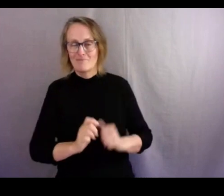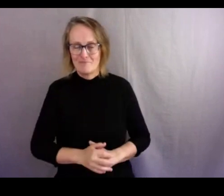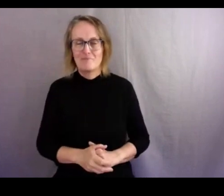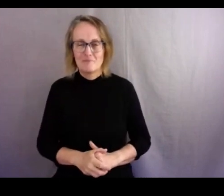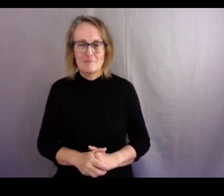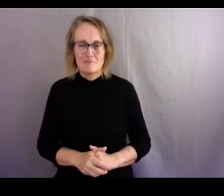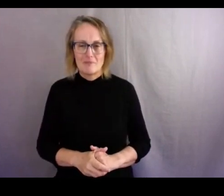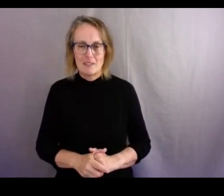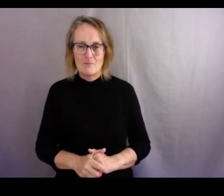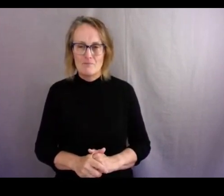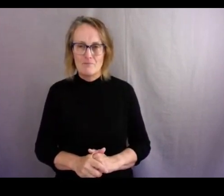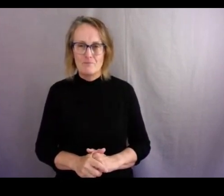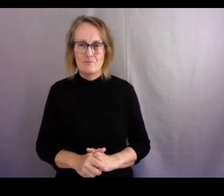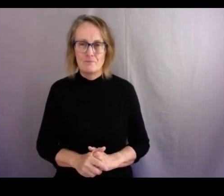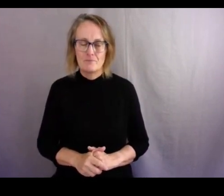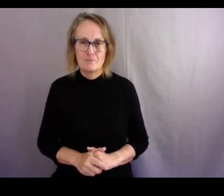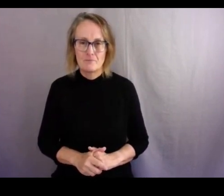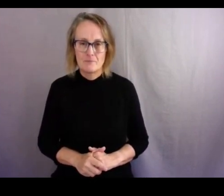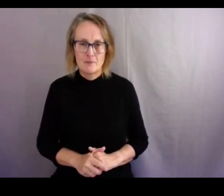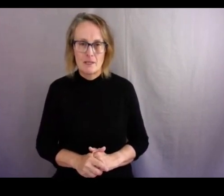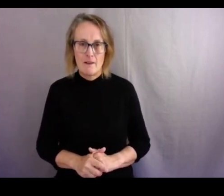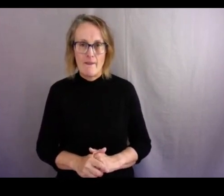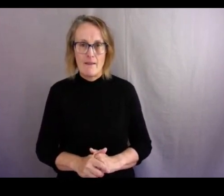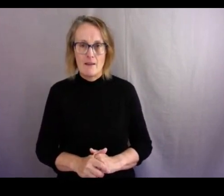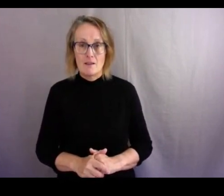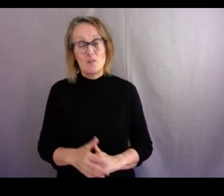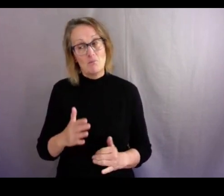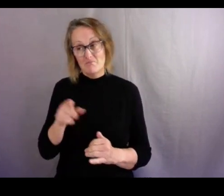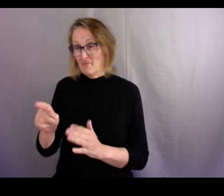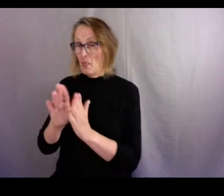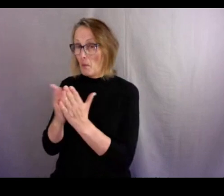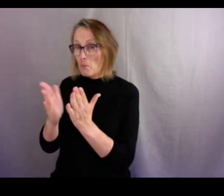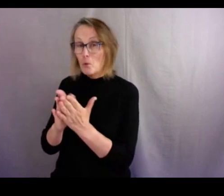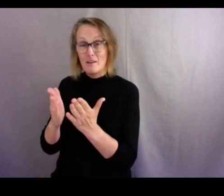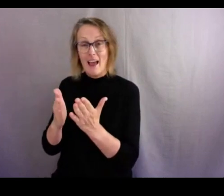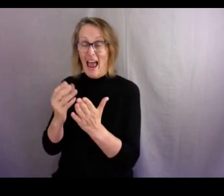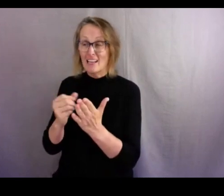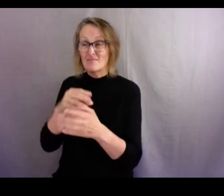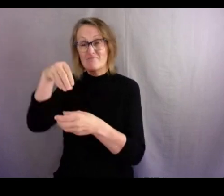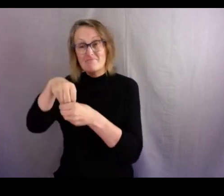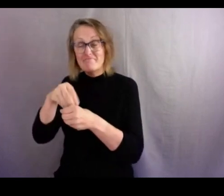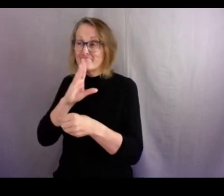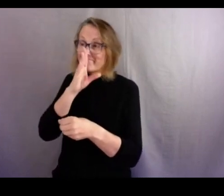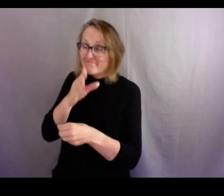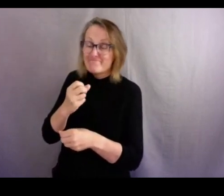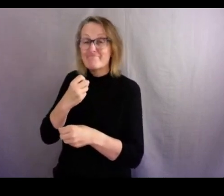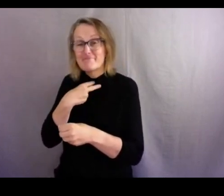So as Gauguin's disappointment allowed him to turn towards the rich and profound quest, it really falls Loti in the helplessness